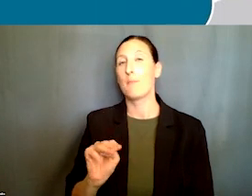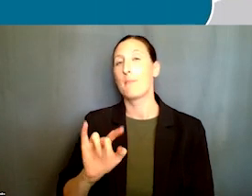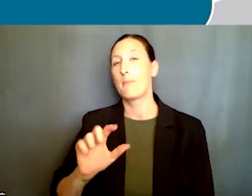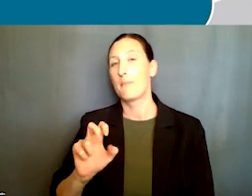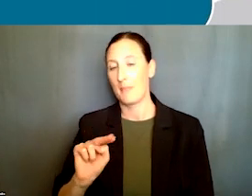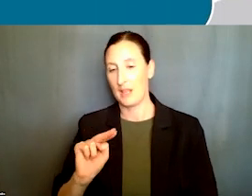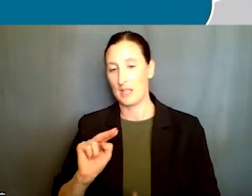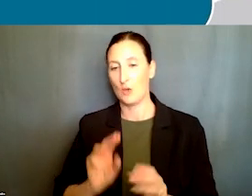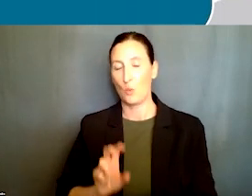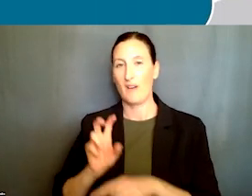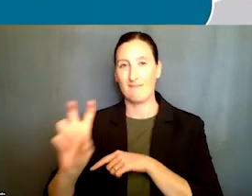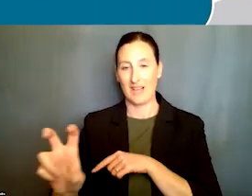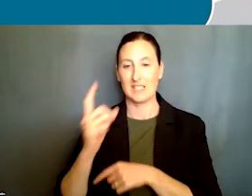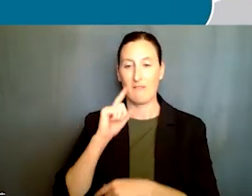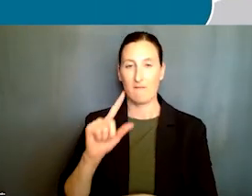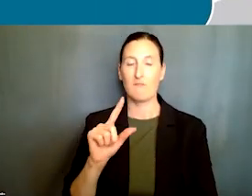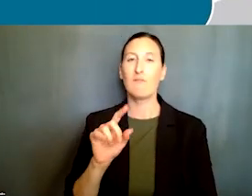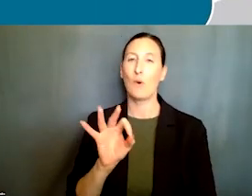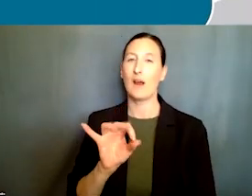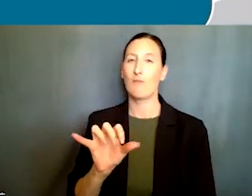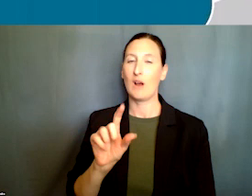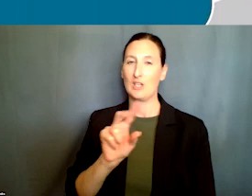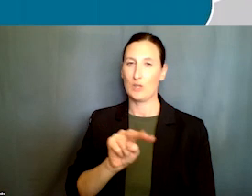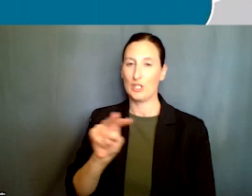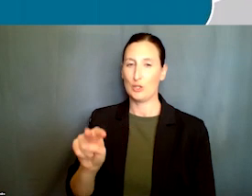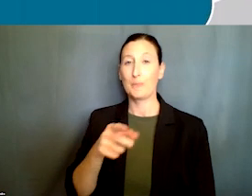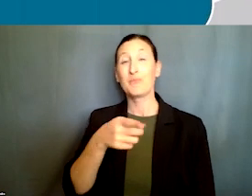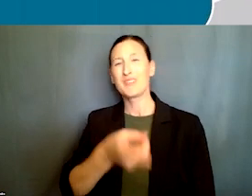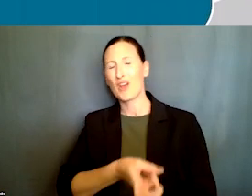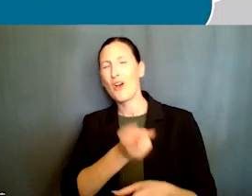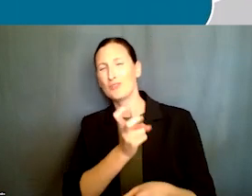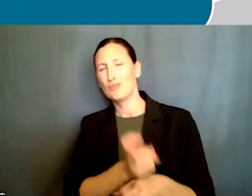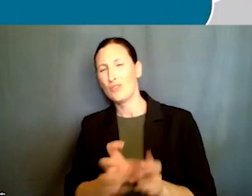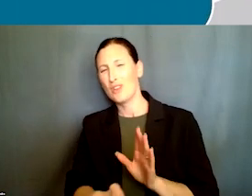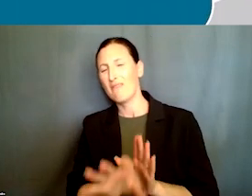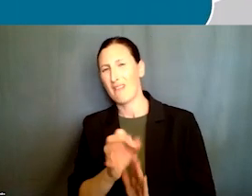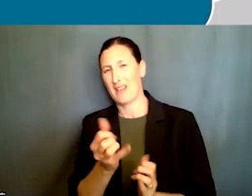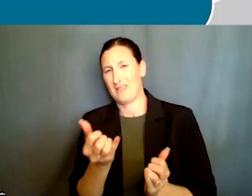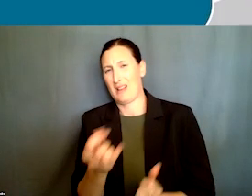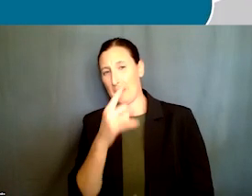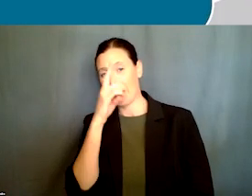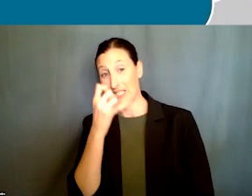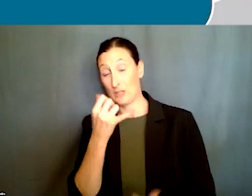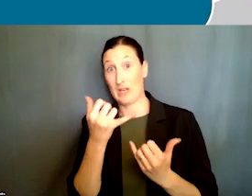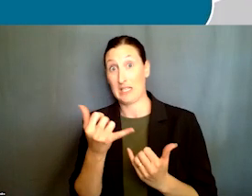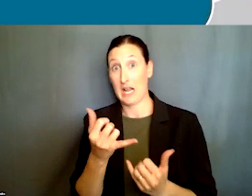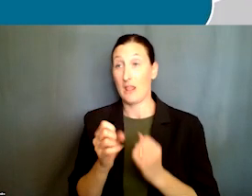These are tricky to find now because the solicitations,